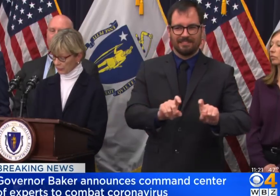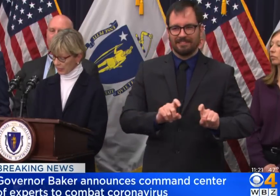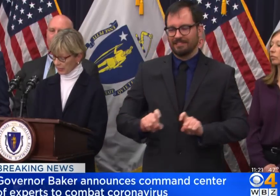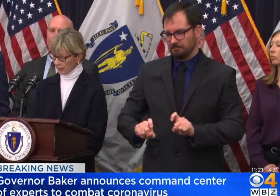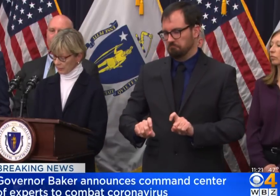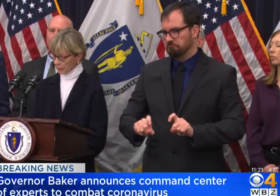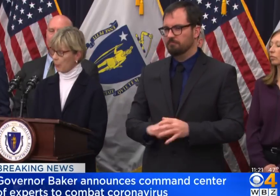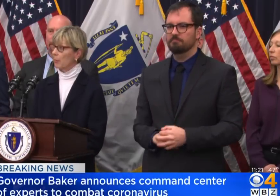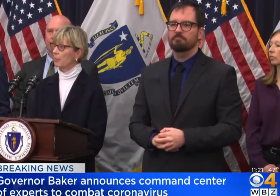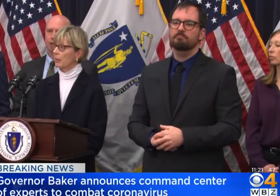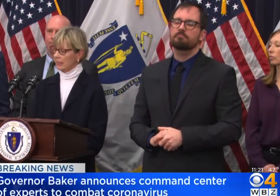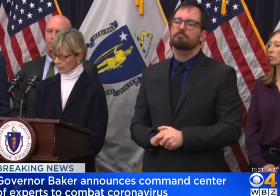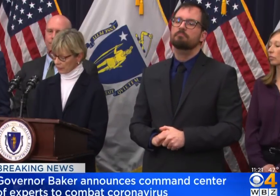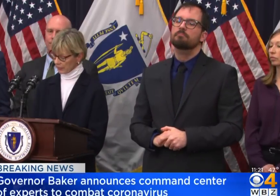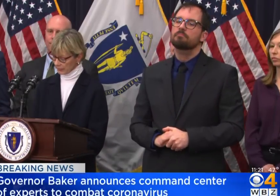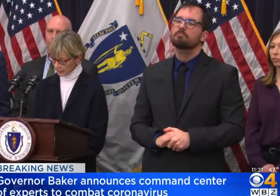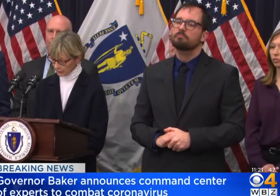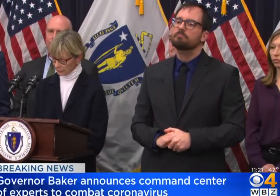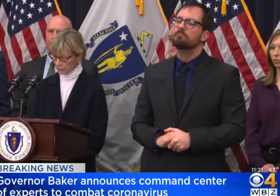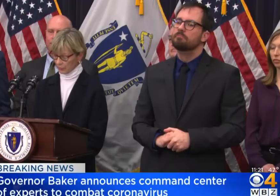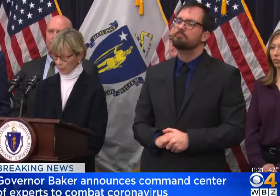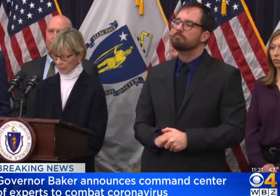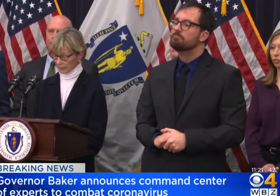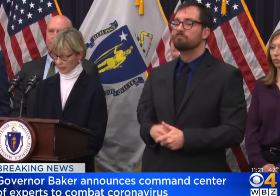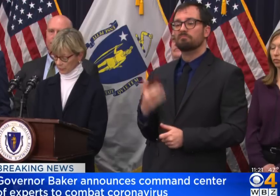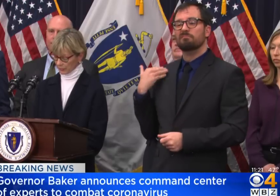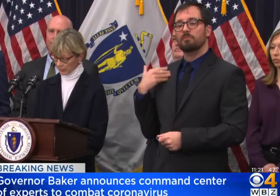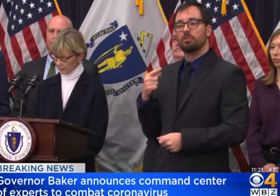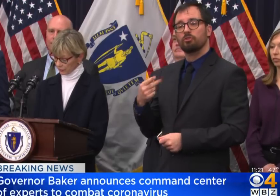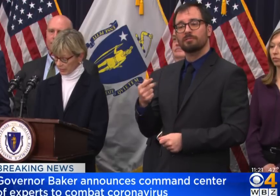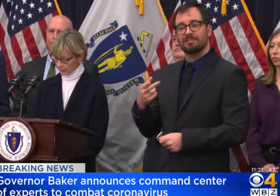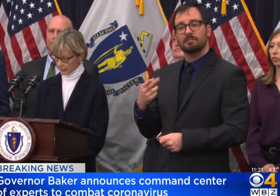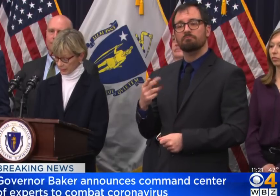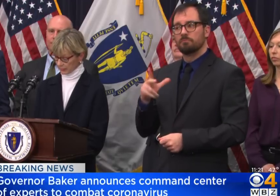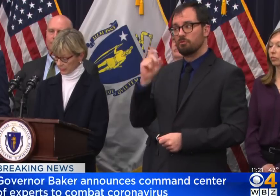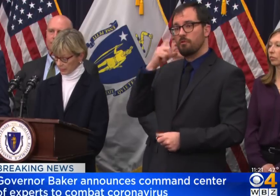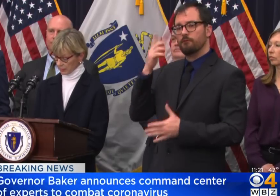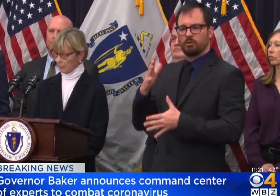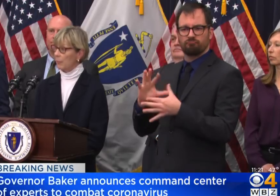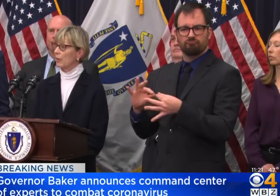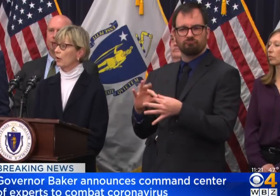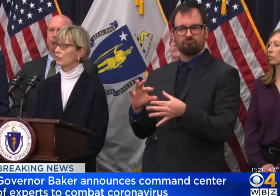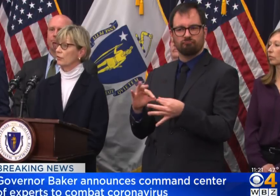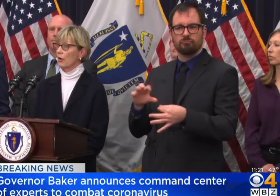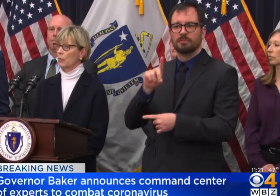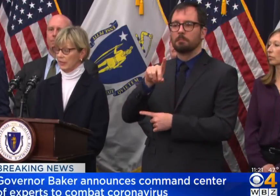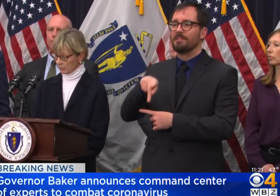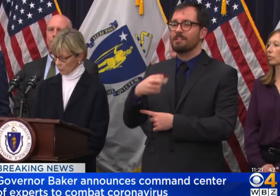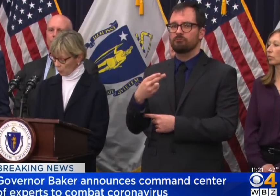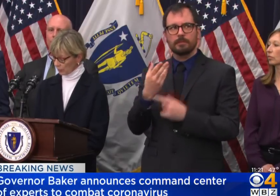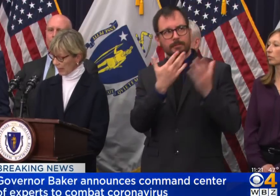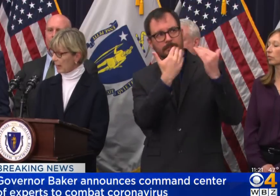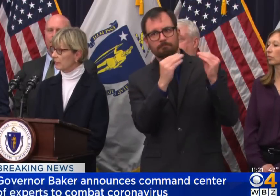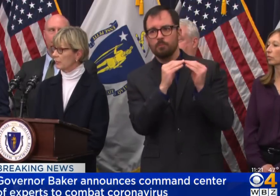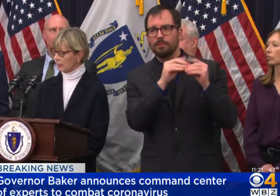GUIDANCES, THIS CHANGE WILL ALLOW US TO SEE MORE INDIVIDUALS IN A DAY. AS THE GOVERNOR STATED ON THURSDAY, THE DEPARTMENT OF